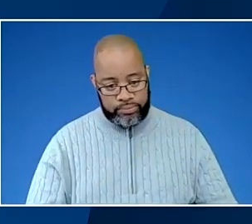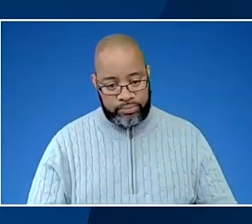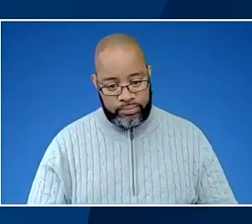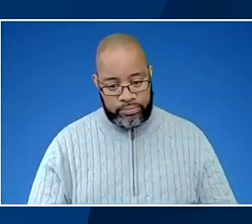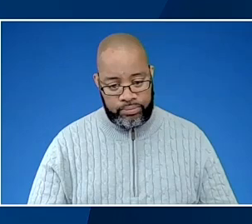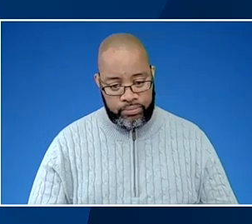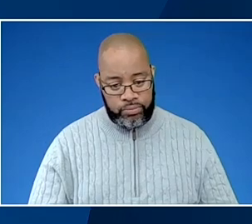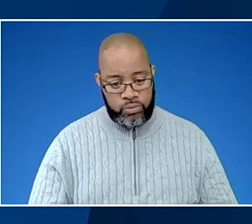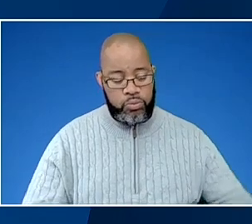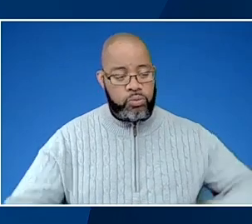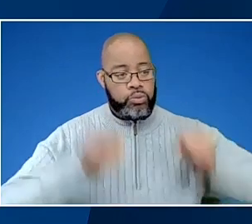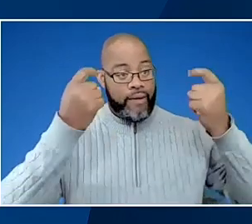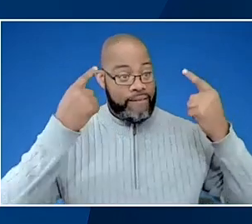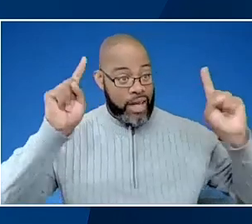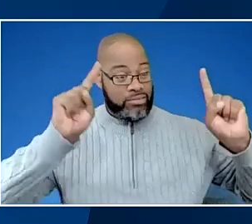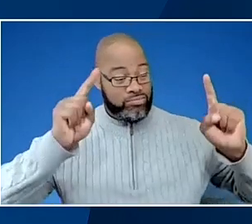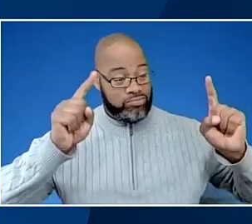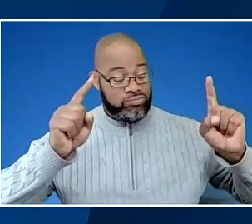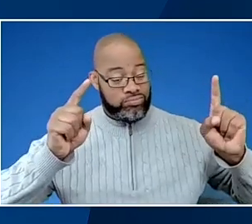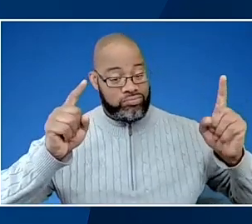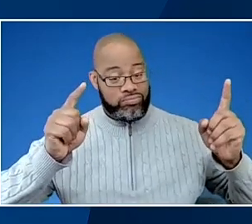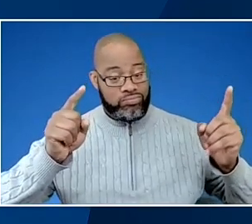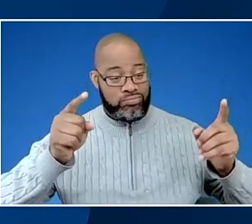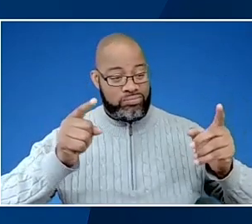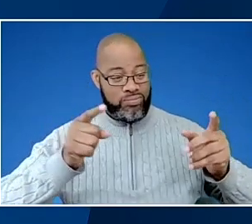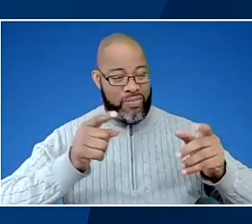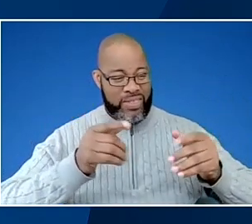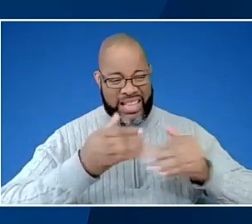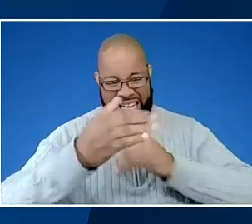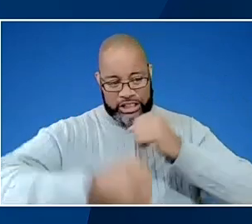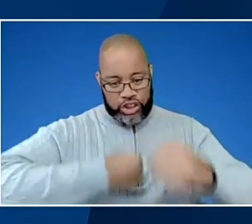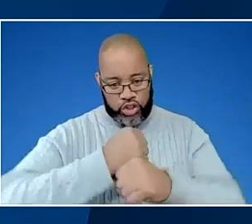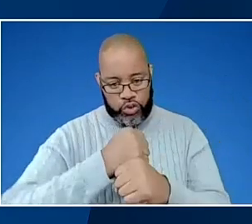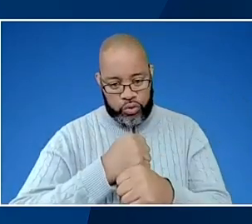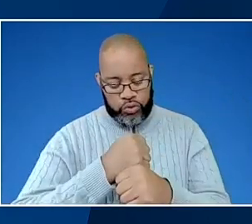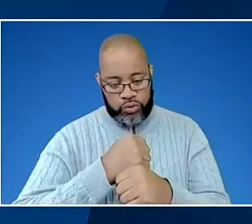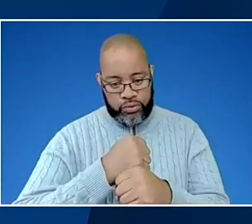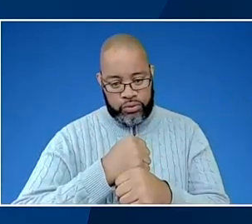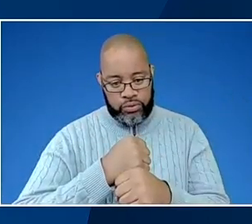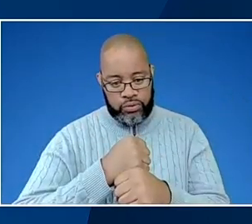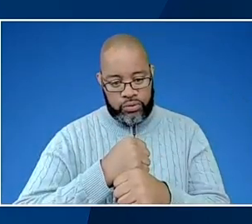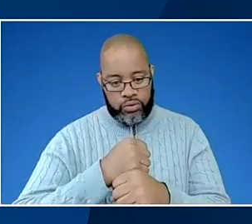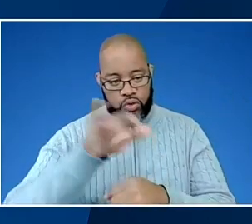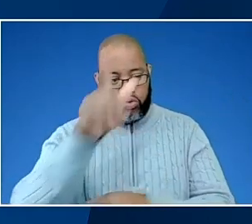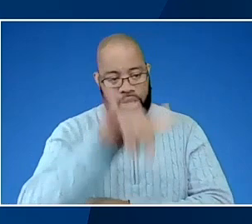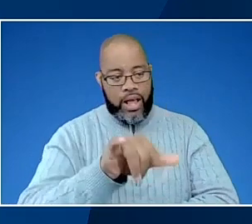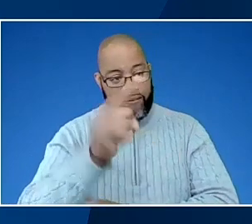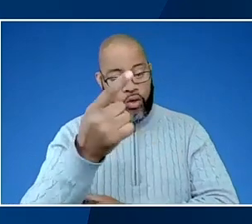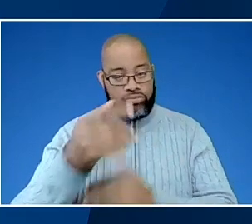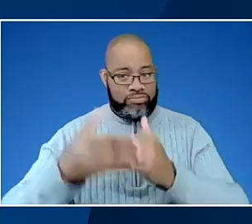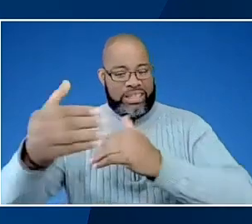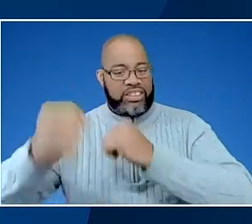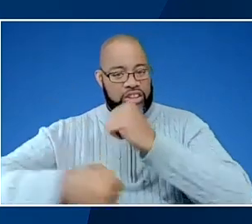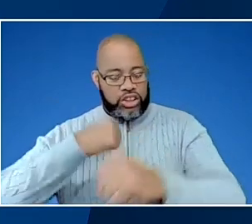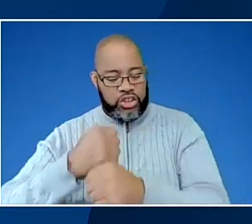effect the following year, July 1st of the following year that the regulation is